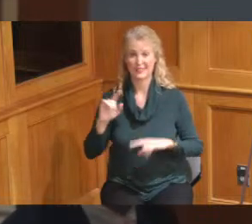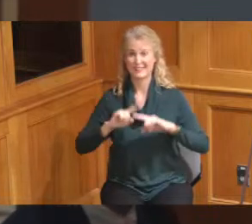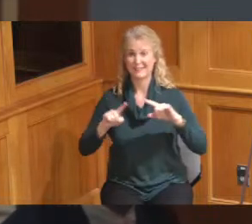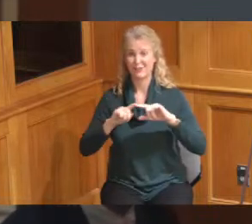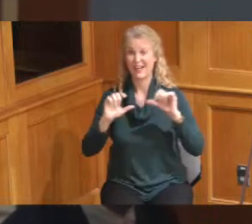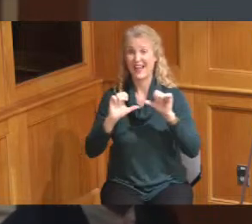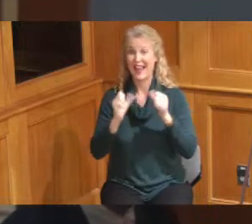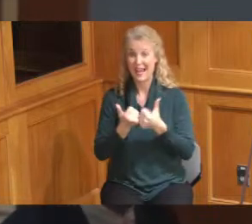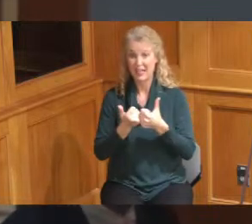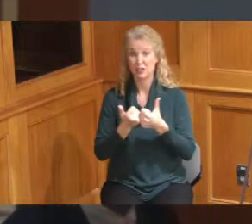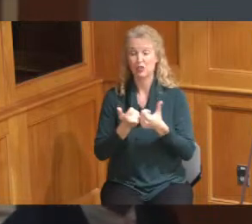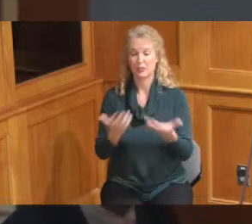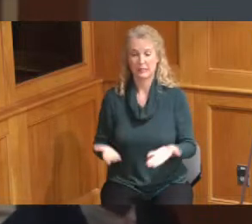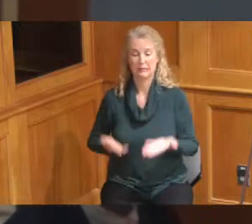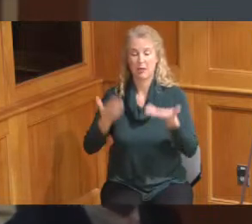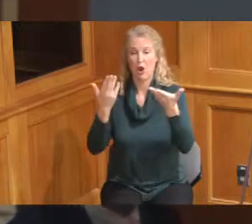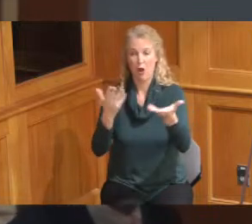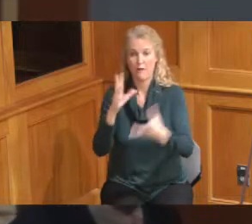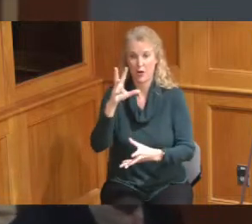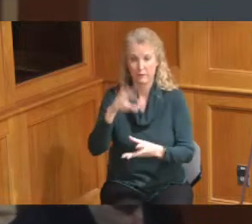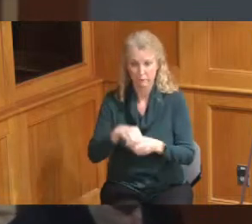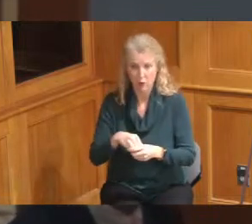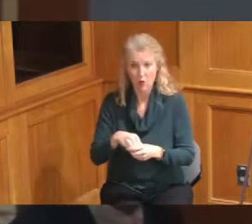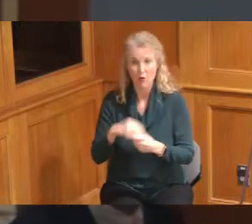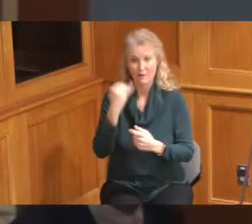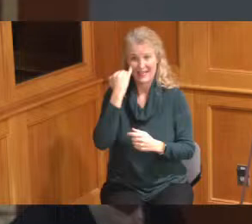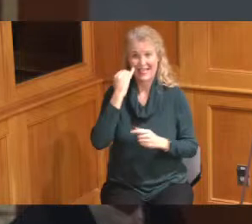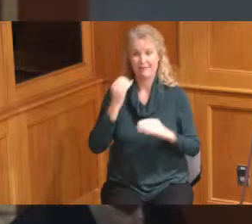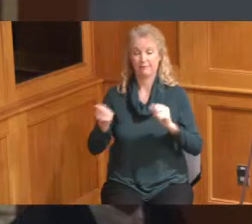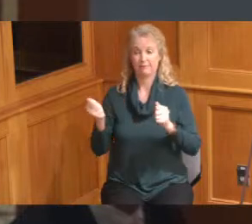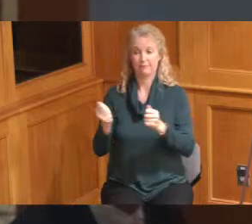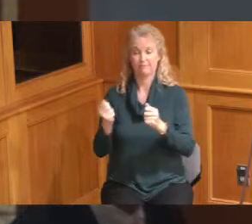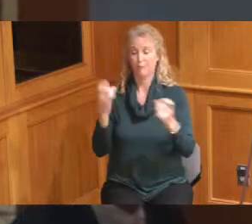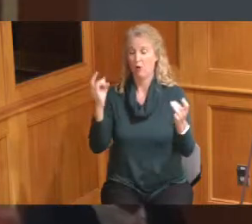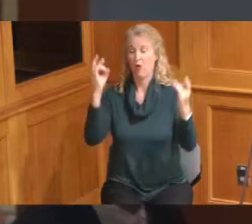that have offered to be part of our coad and help in a disaster response so again we're trying to